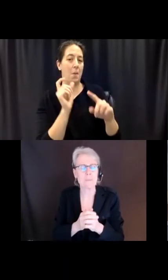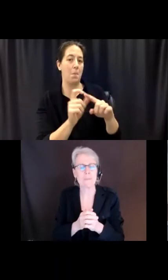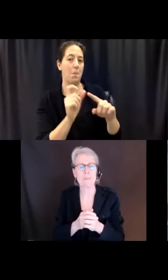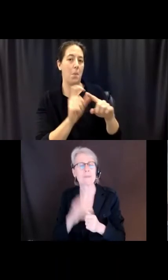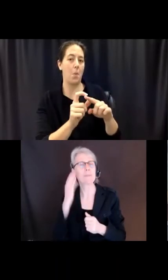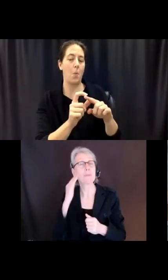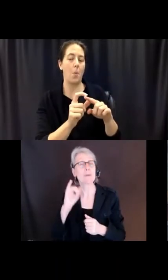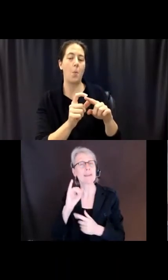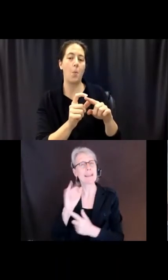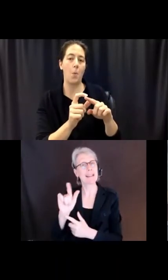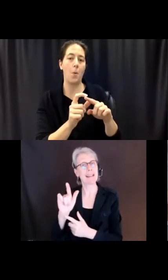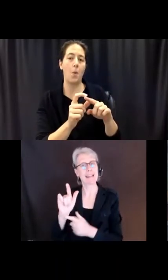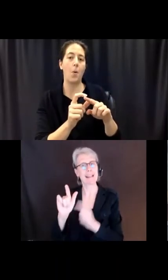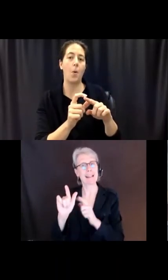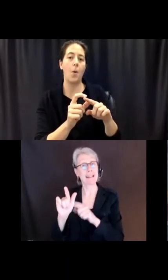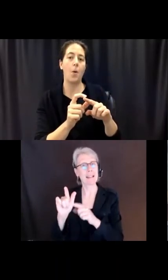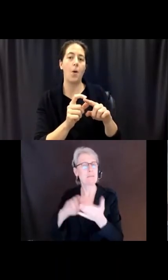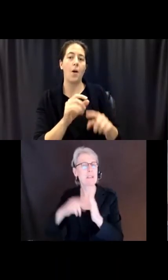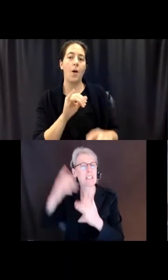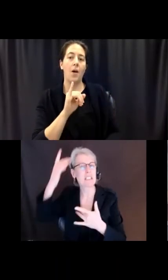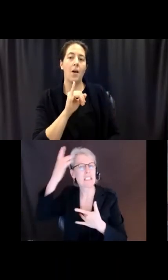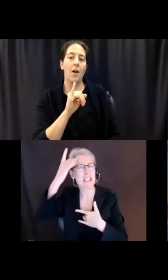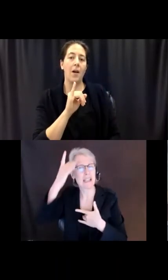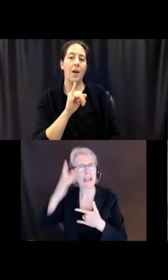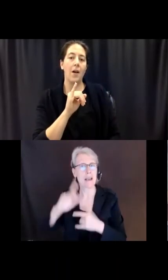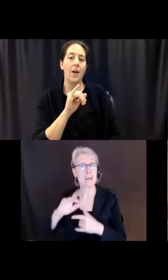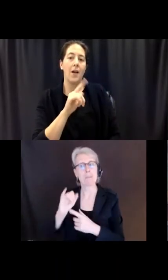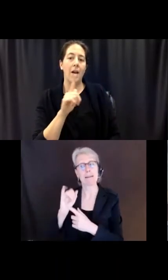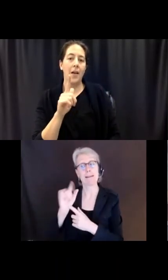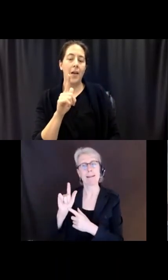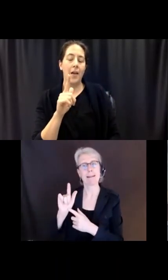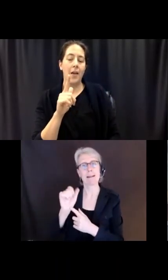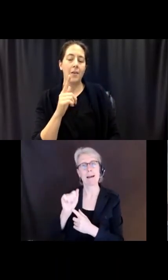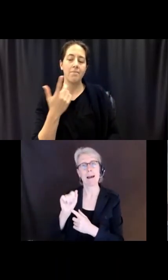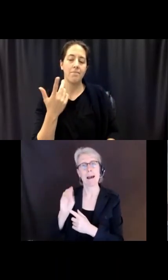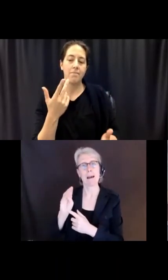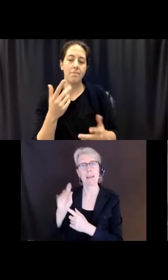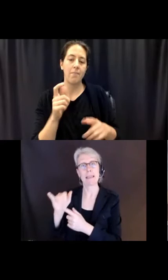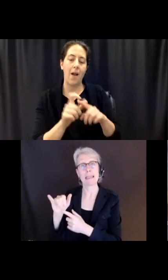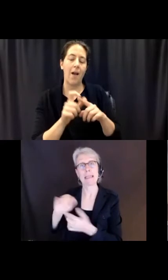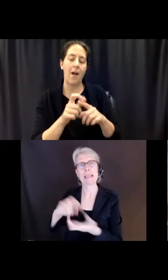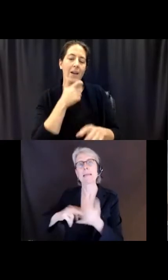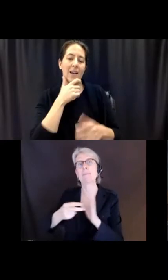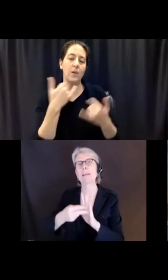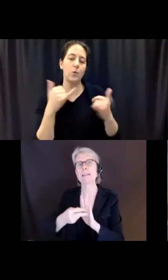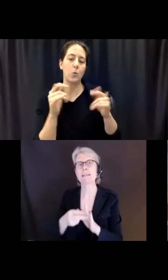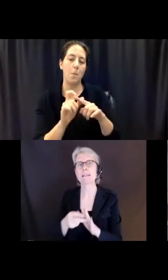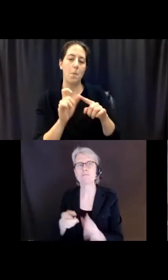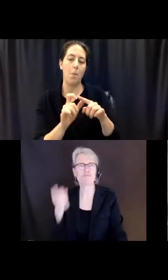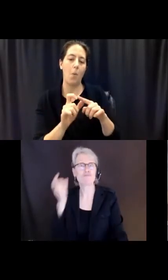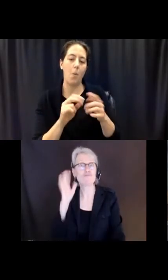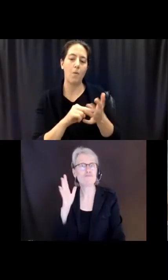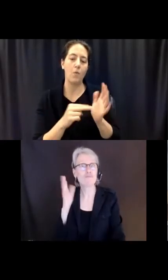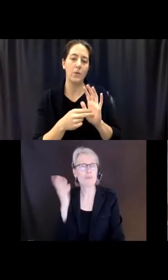MEANS AMAZING. I TRULY BELIEVE EVERYONE HAS A TALENT HIDDEN WITHIN THEM. TAKE THE TIME